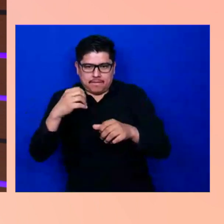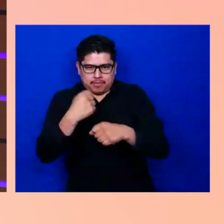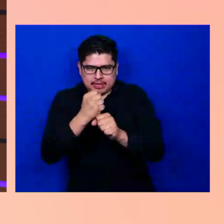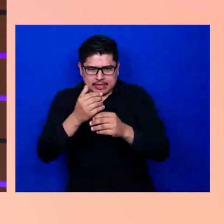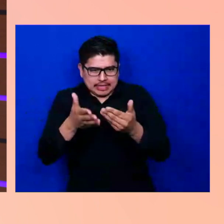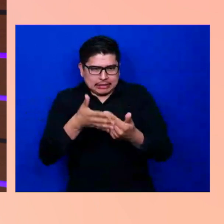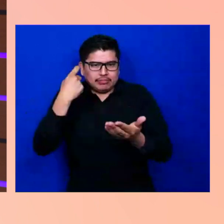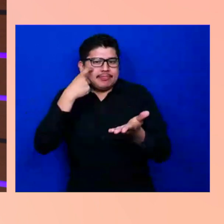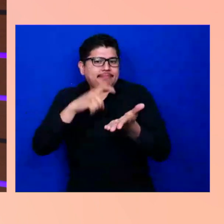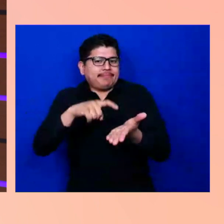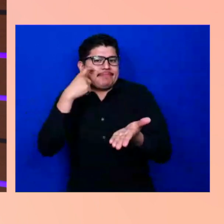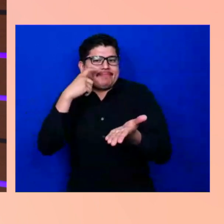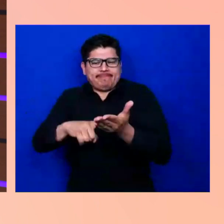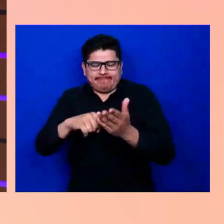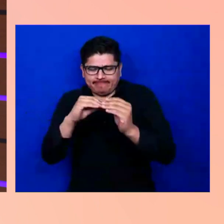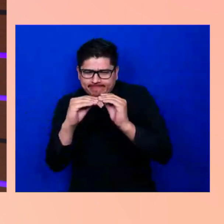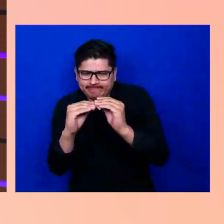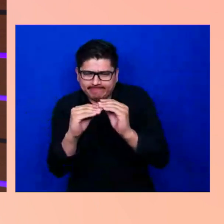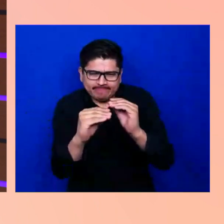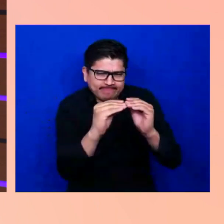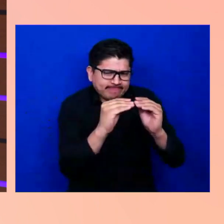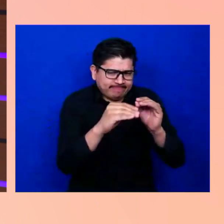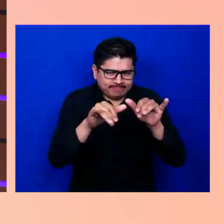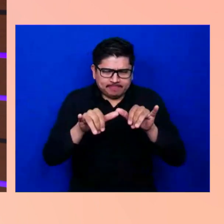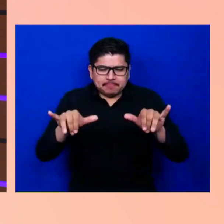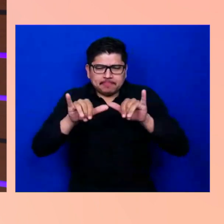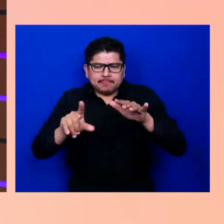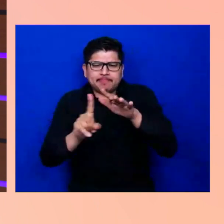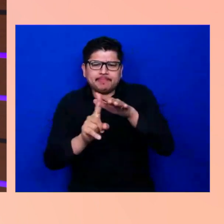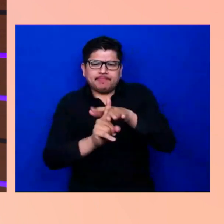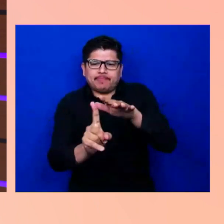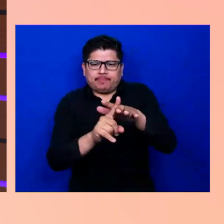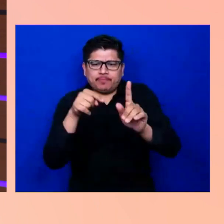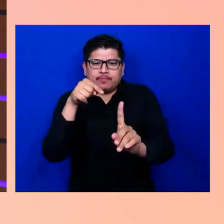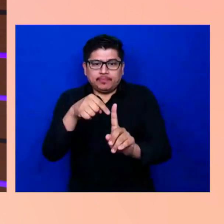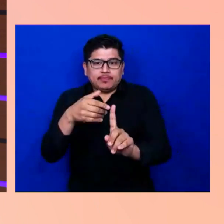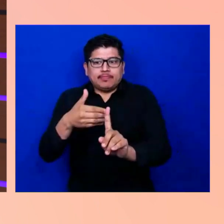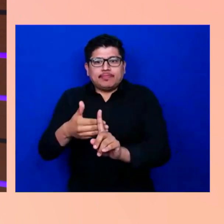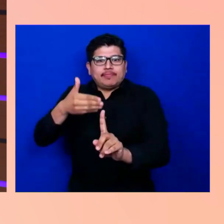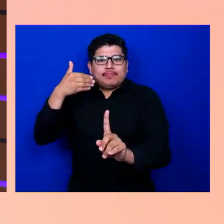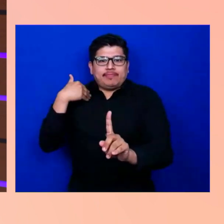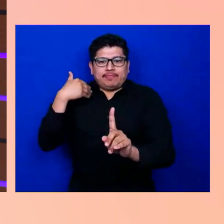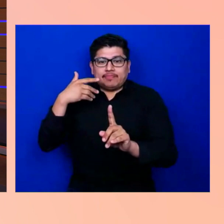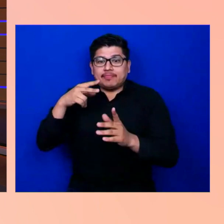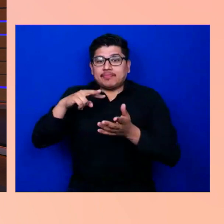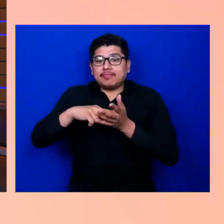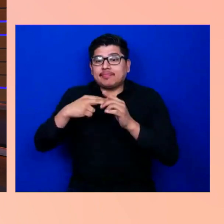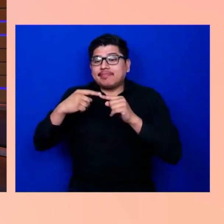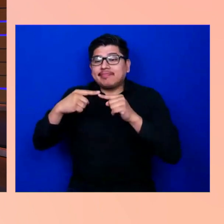common issues earlier in the software life cycle. Ginny, I'll let you take it from here.